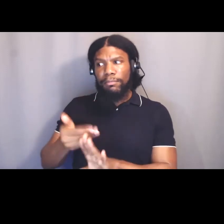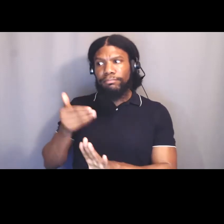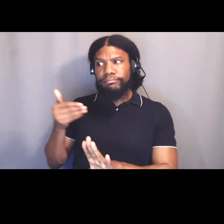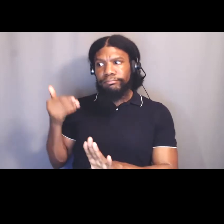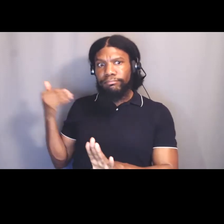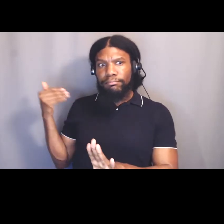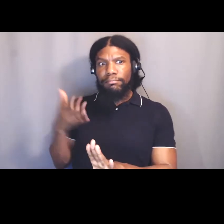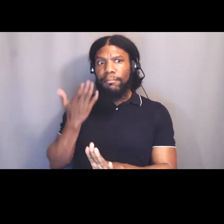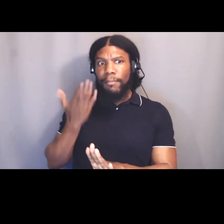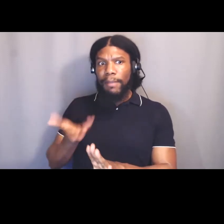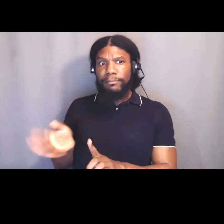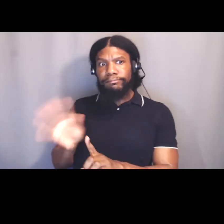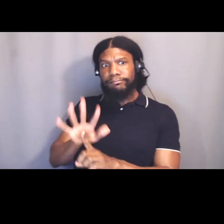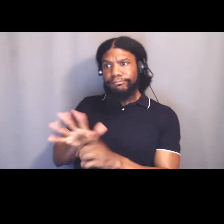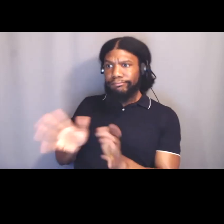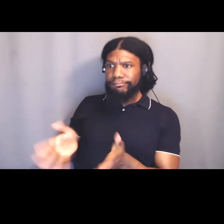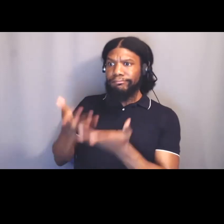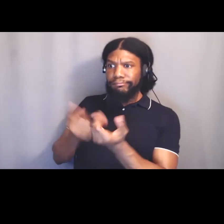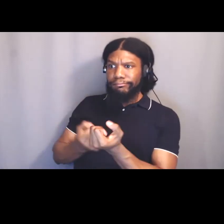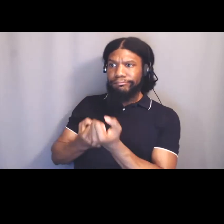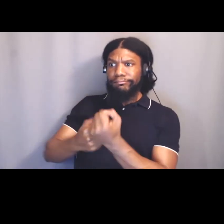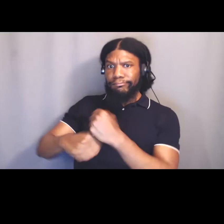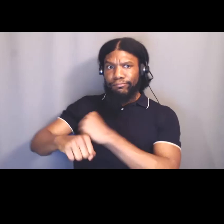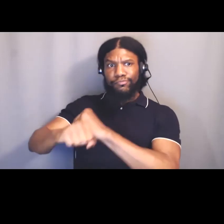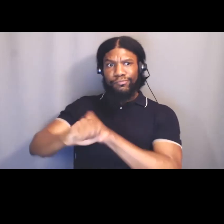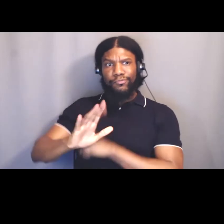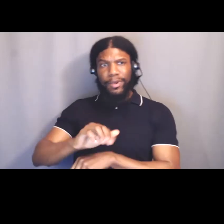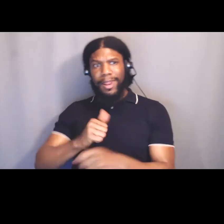And I think about that with lots of us, how life has to be protected.